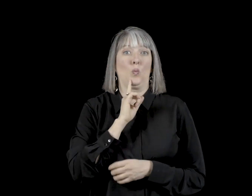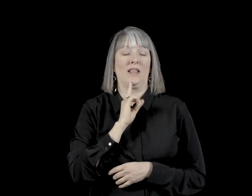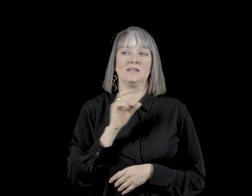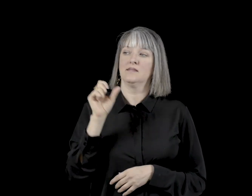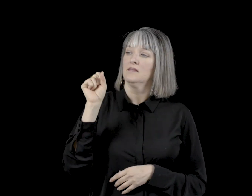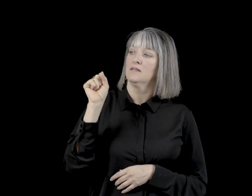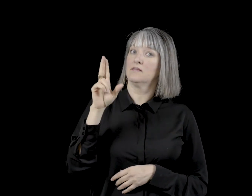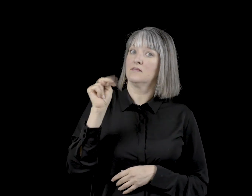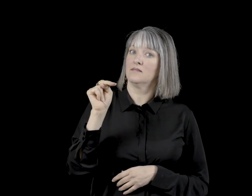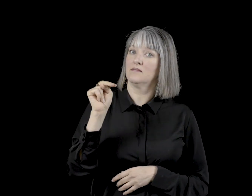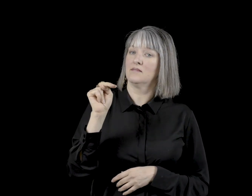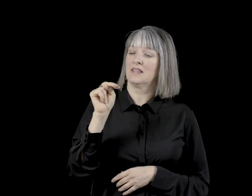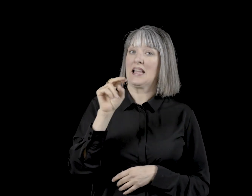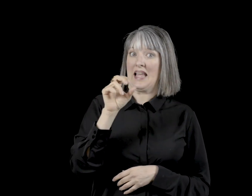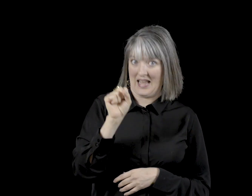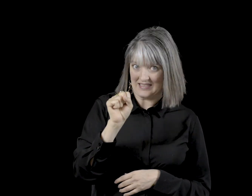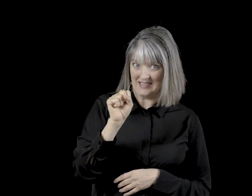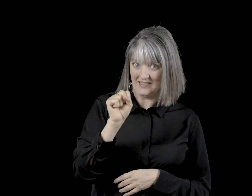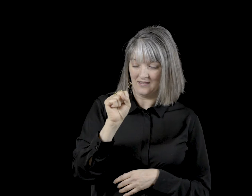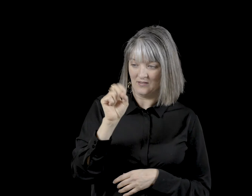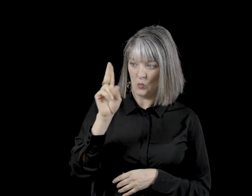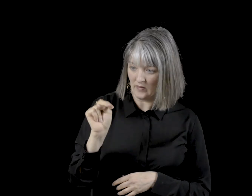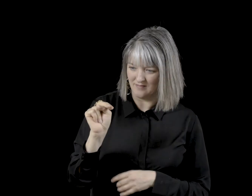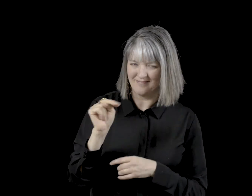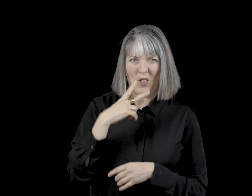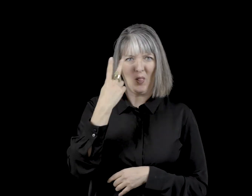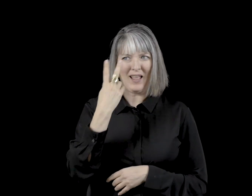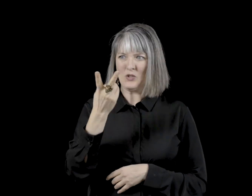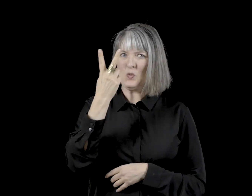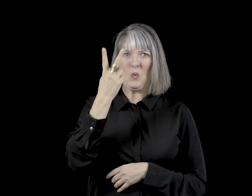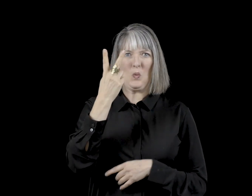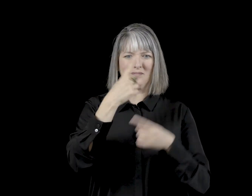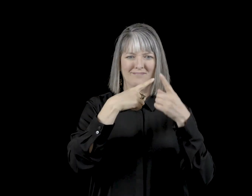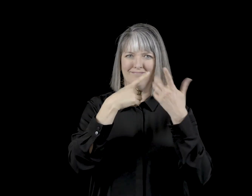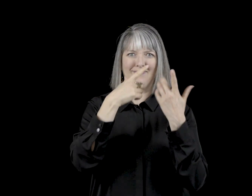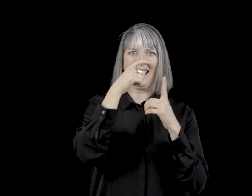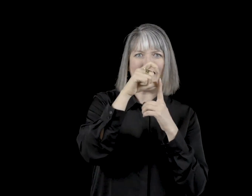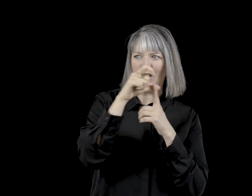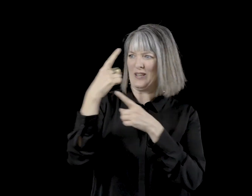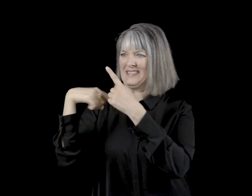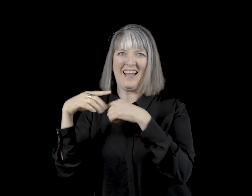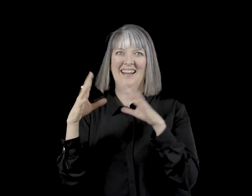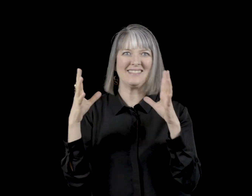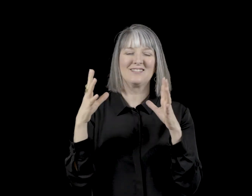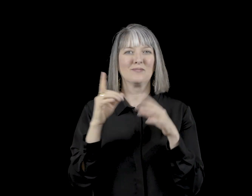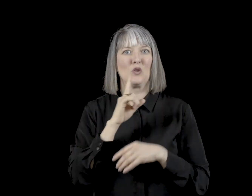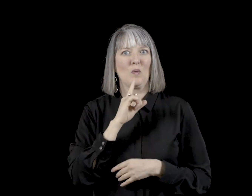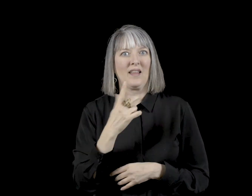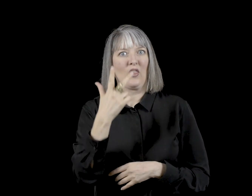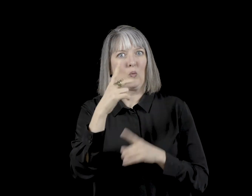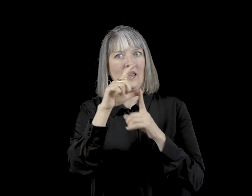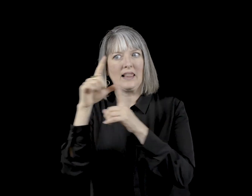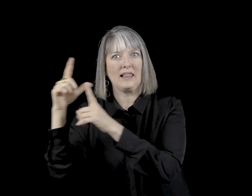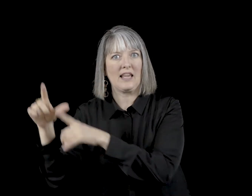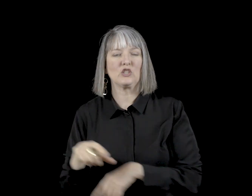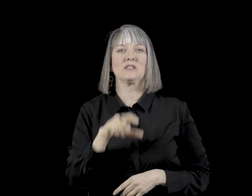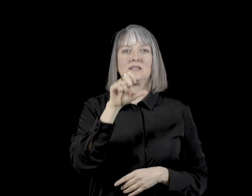In reality the spelling for SUN comes across as S and then UN as in two letters/signs there yet we spelled three letters.